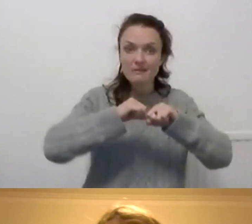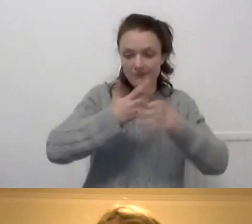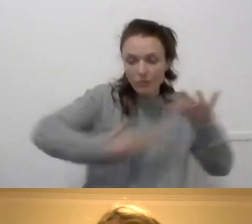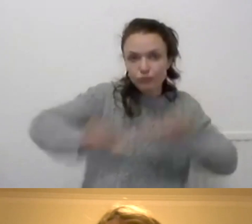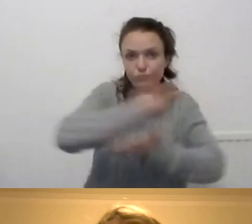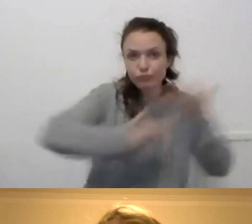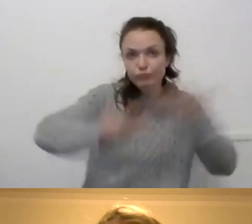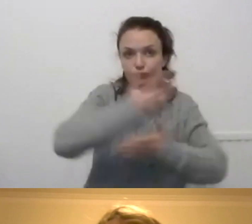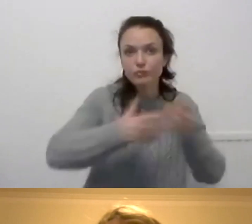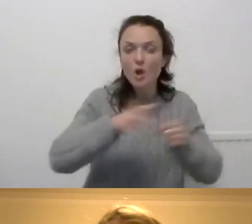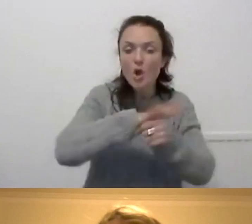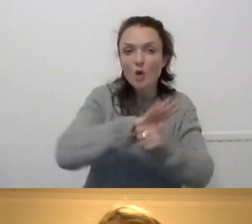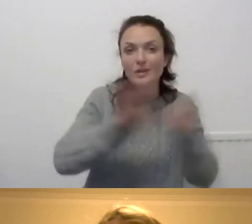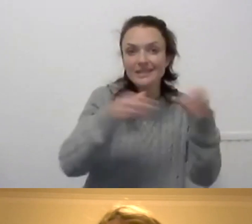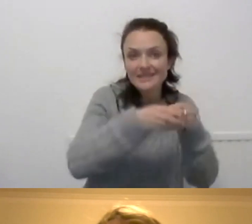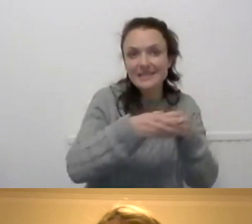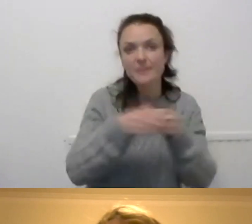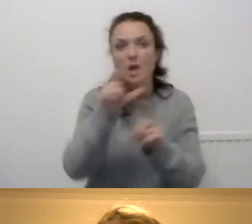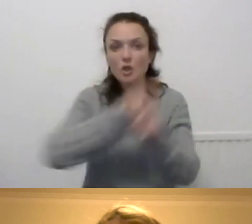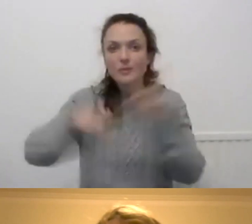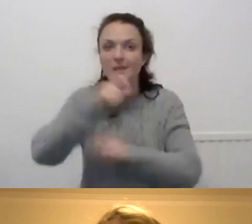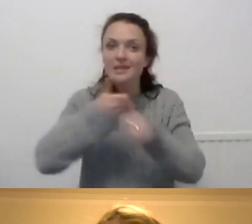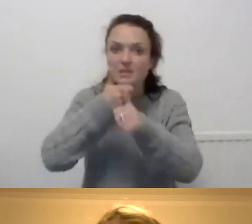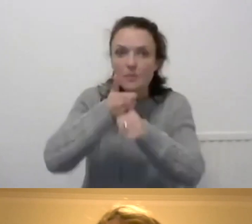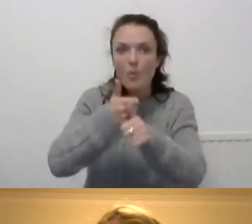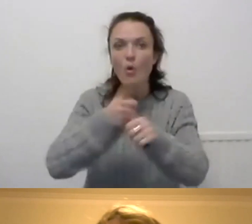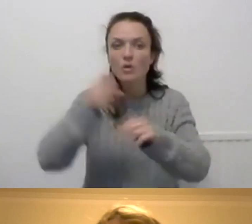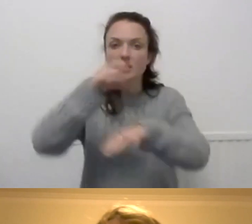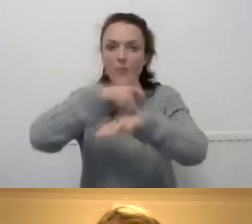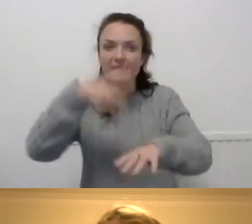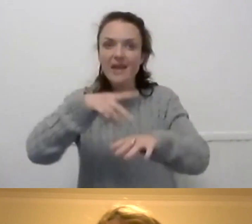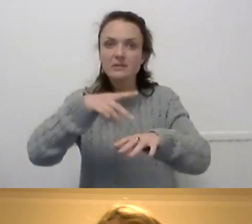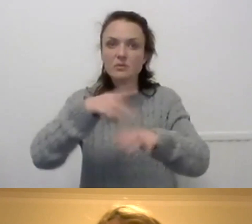our community support and all our you know, all our faith leaders to make certain that we can kind